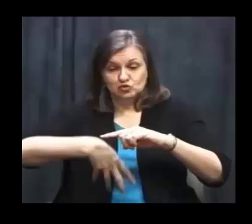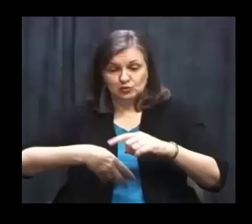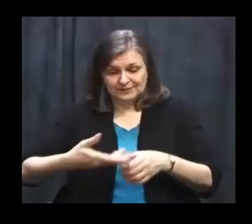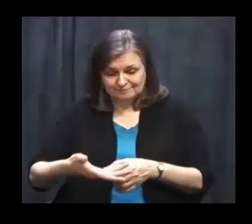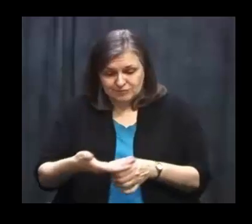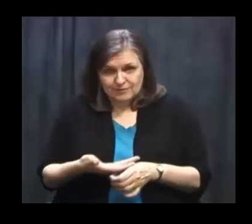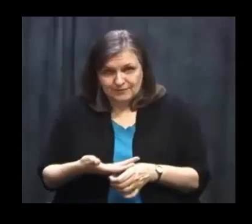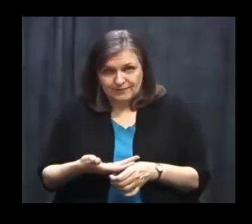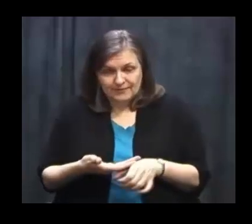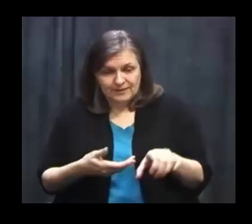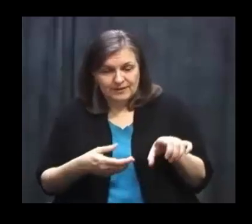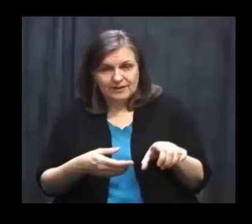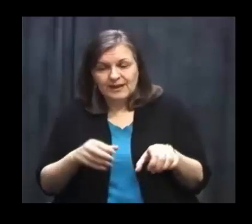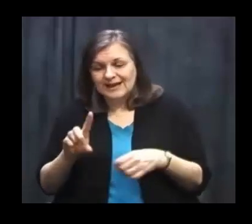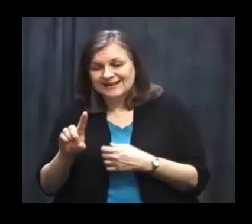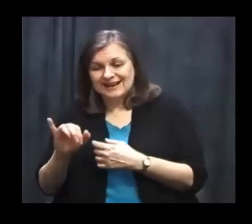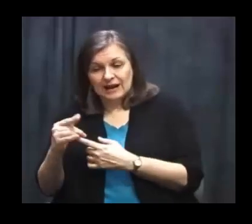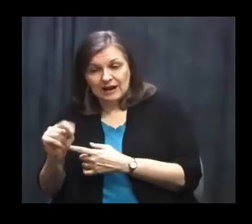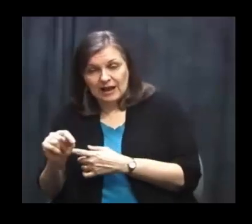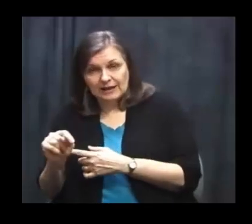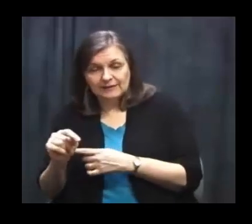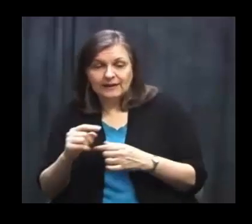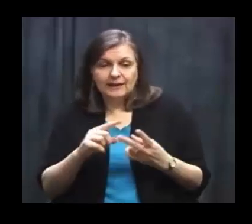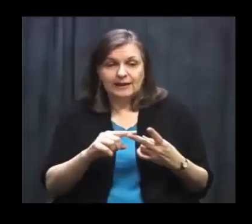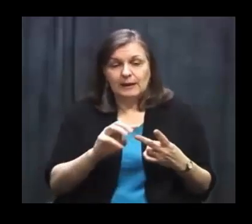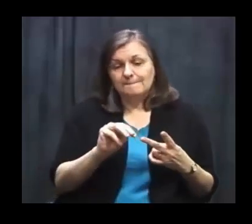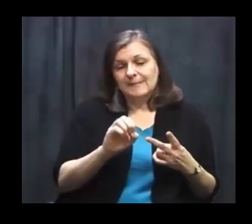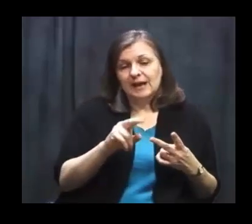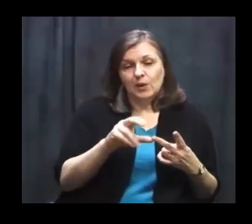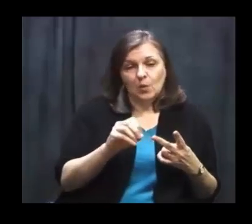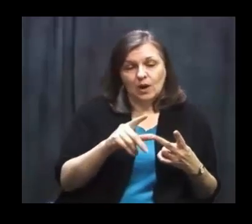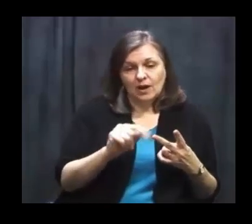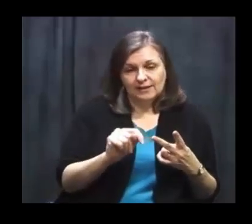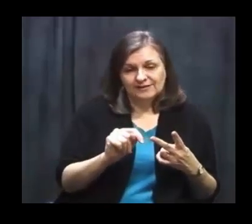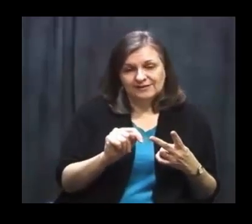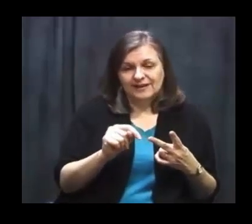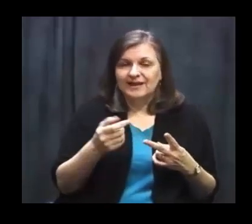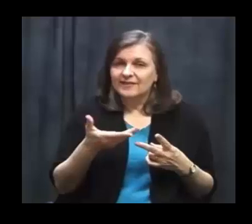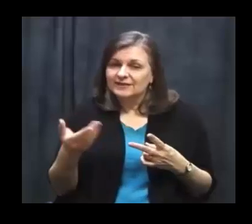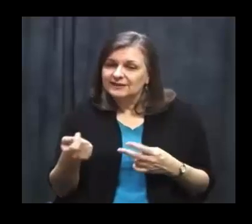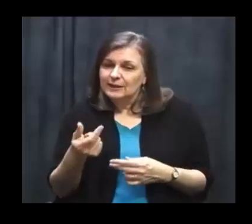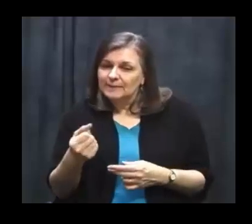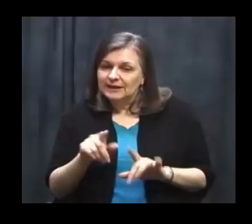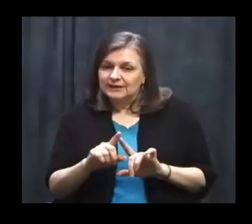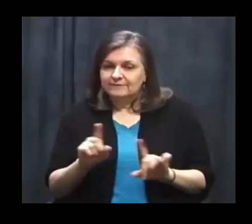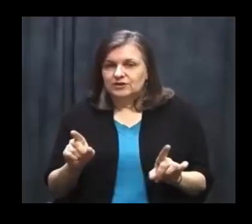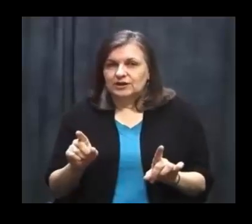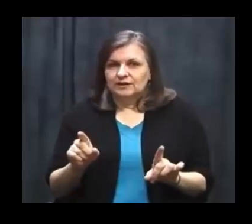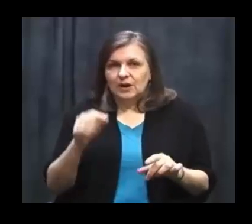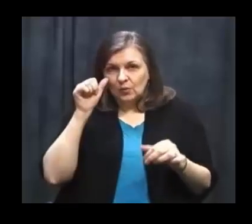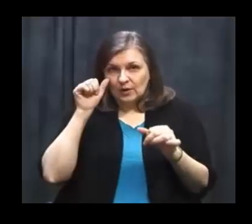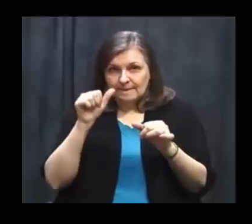in roots on the other hand the dicot root and the monocot root things look a little bit